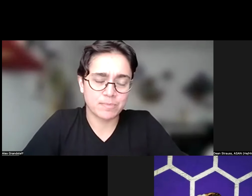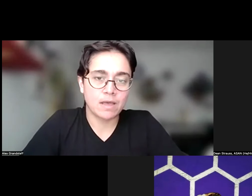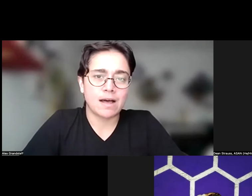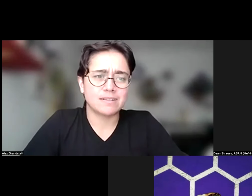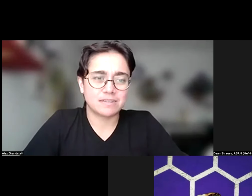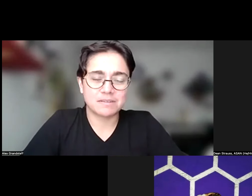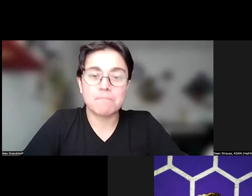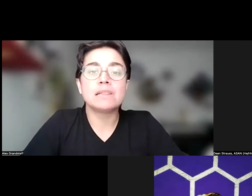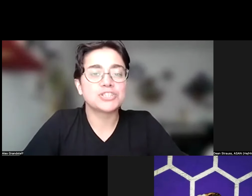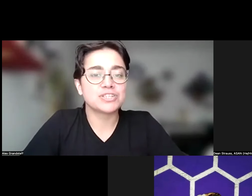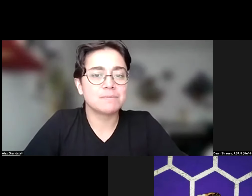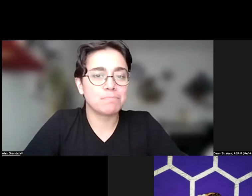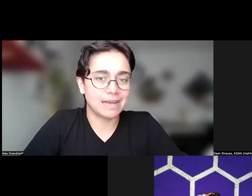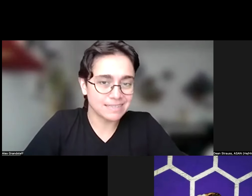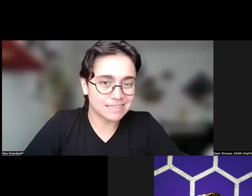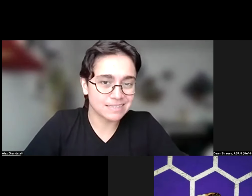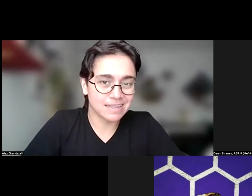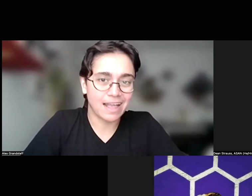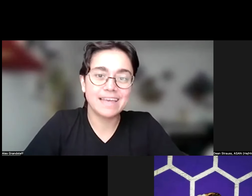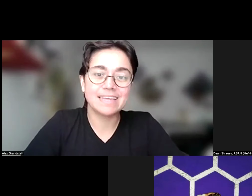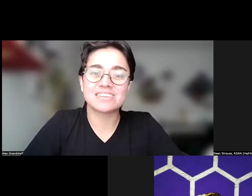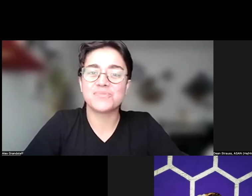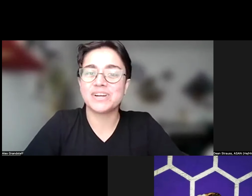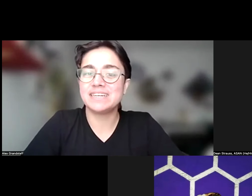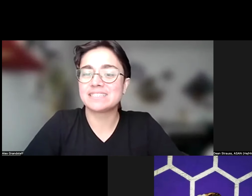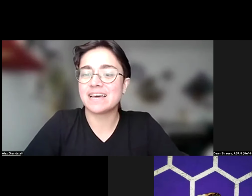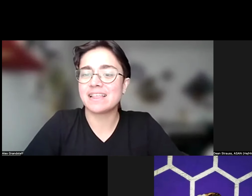malicious compliance. changes? There is a phrase I am going to say,